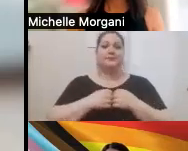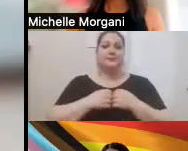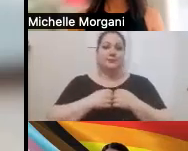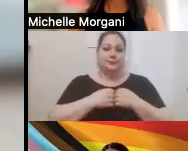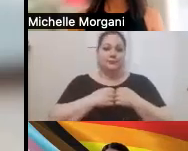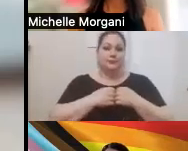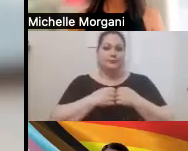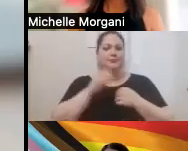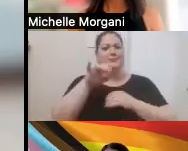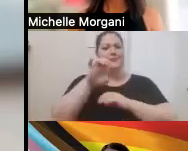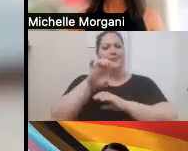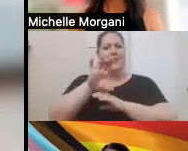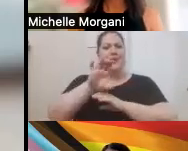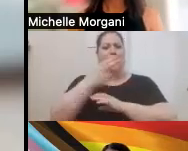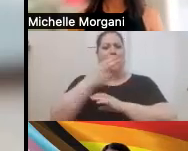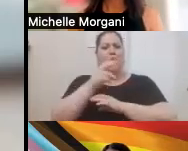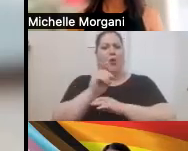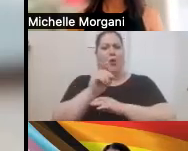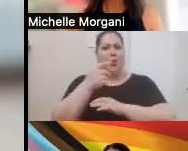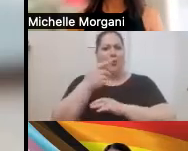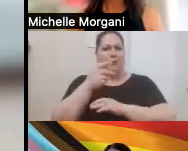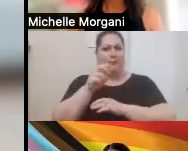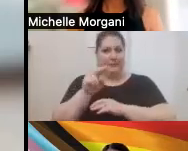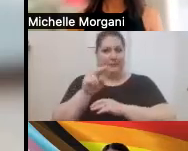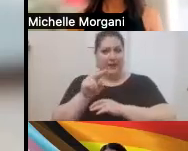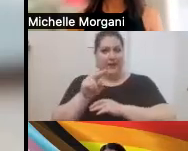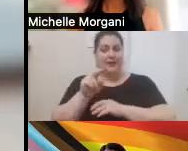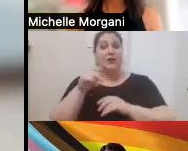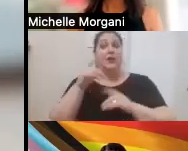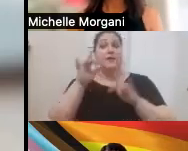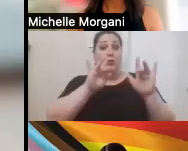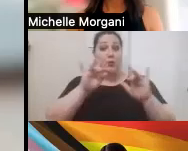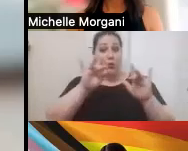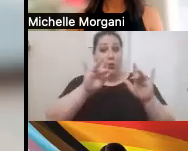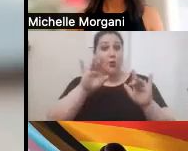So it says, while the echo pen for recording is great for paper based systems,